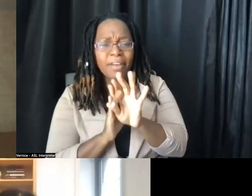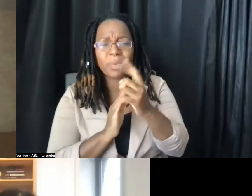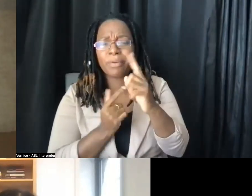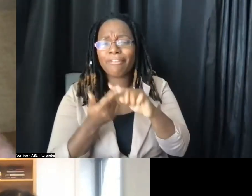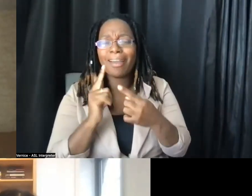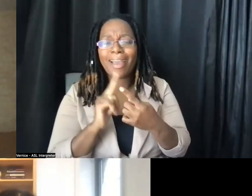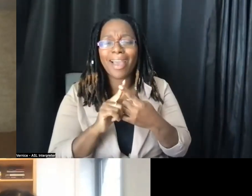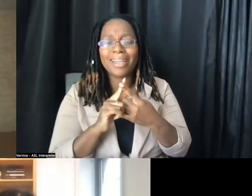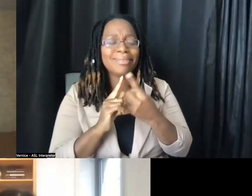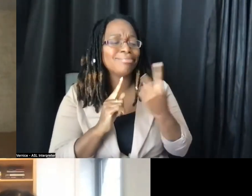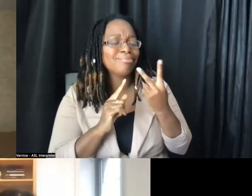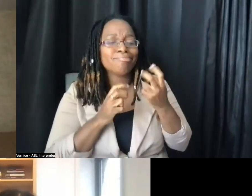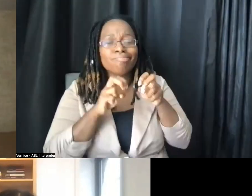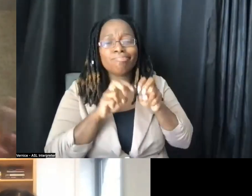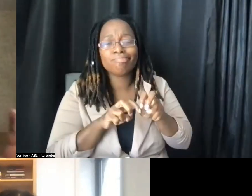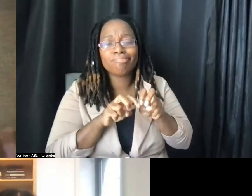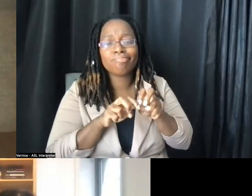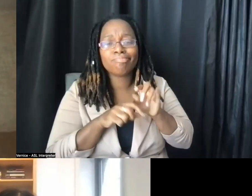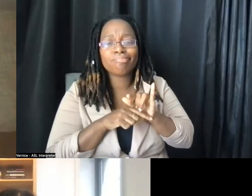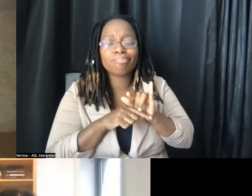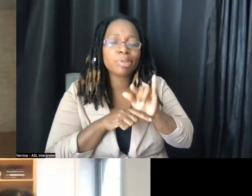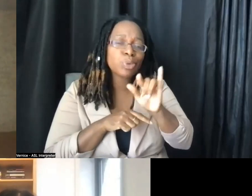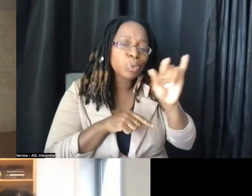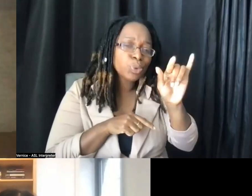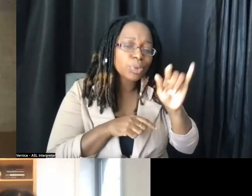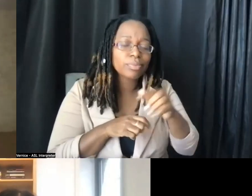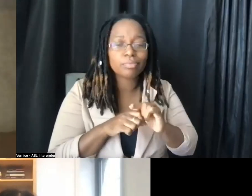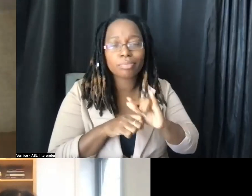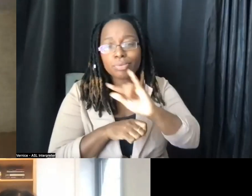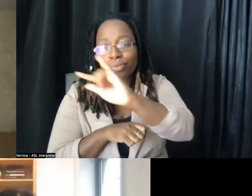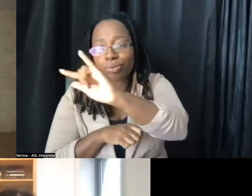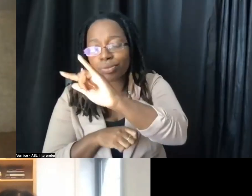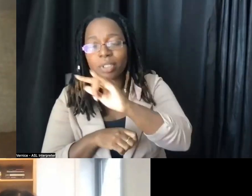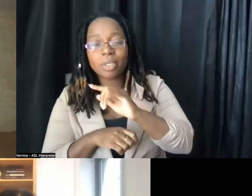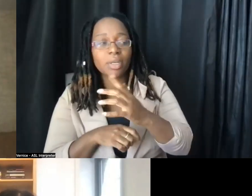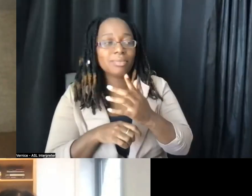like, finding a friend to do a monthly trip with where you go to an event.